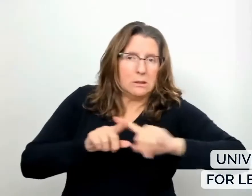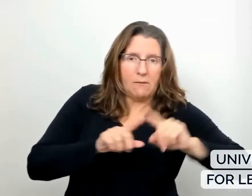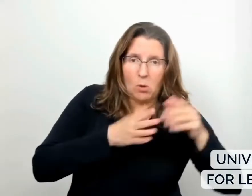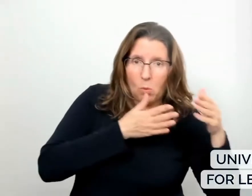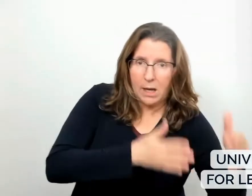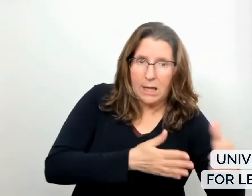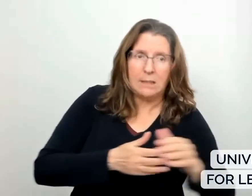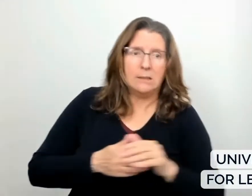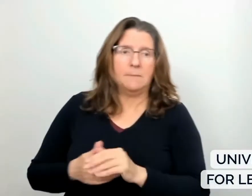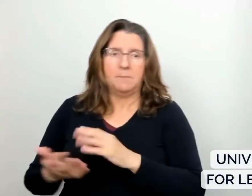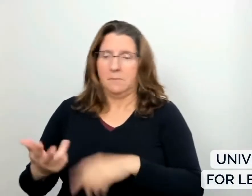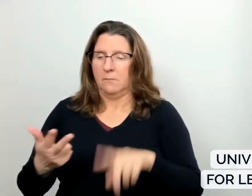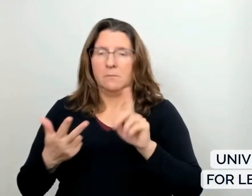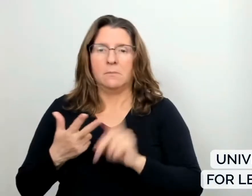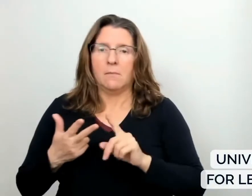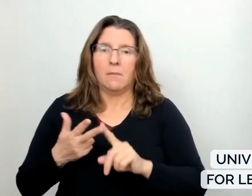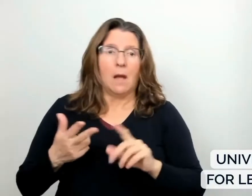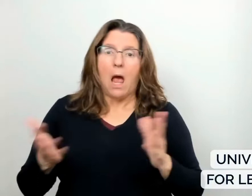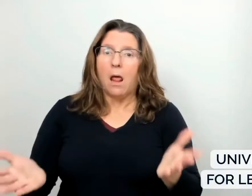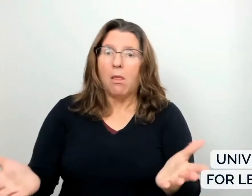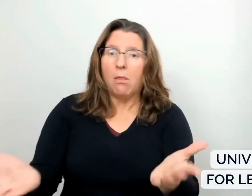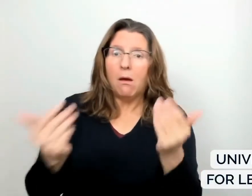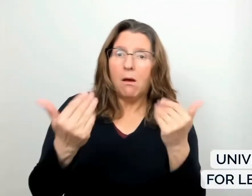How many different ways can students express their learning?